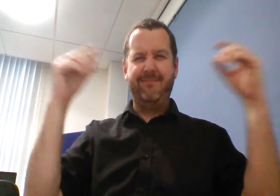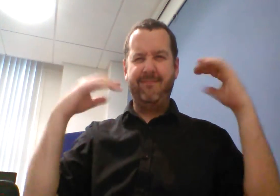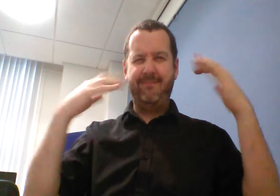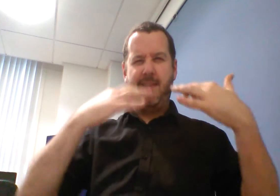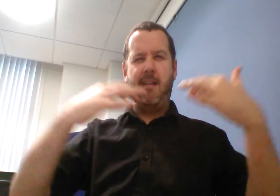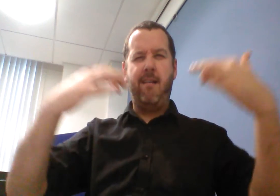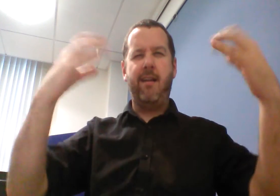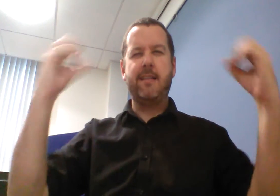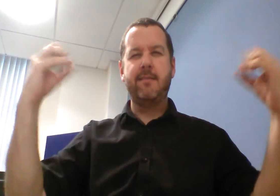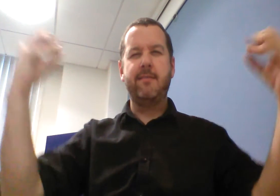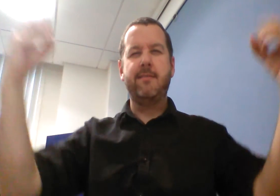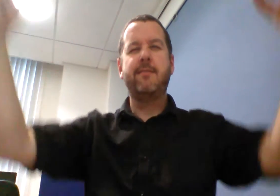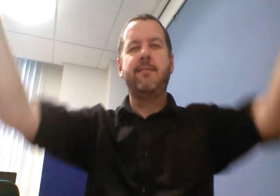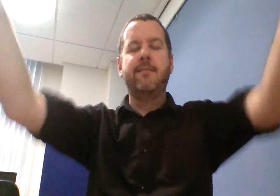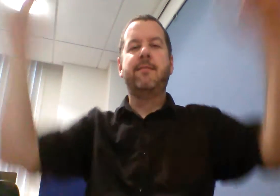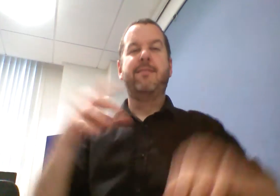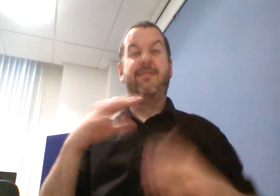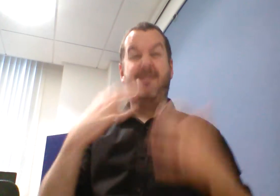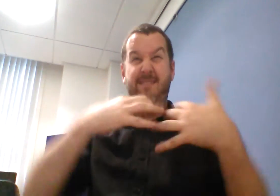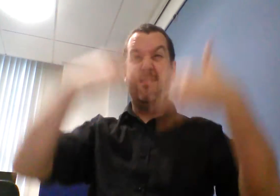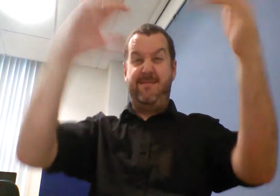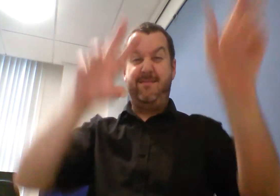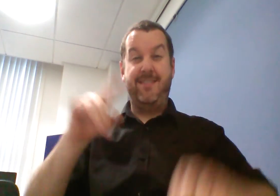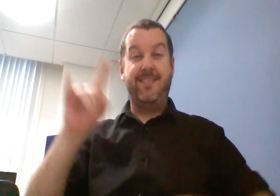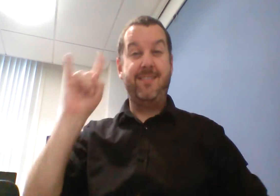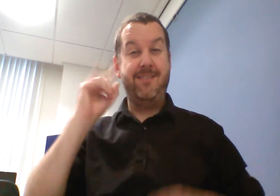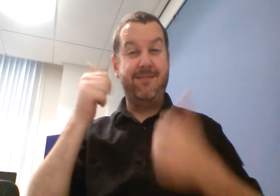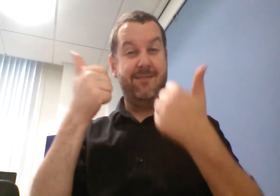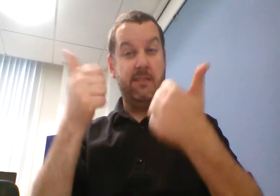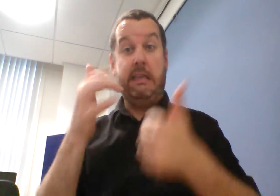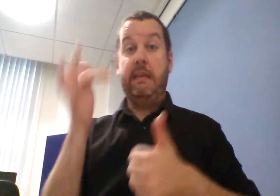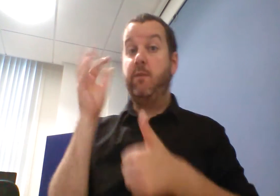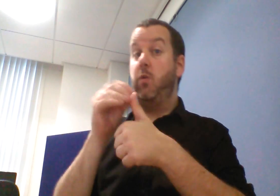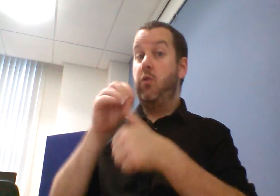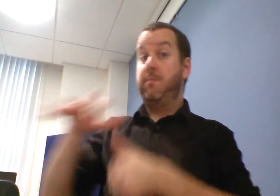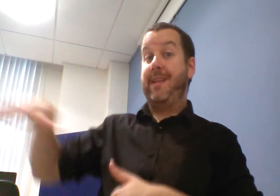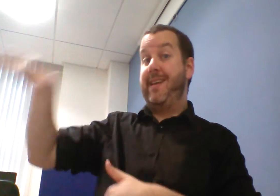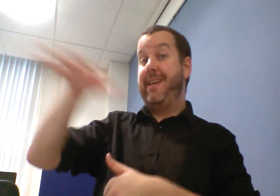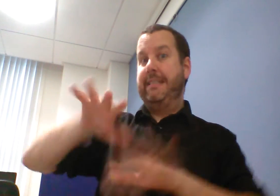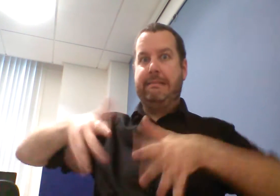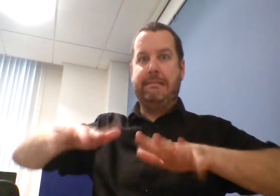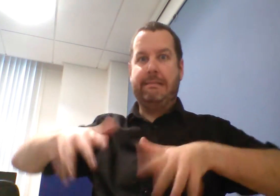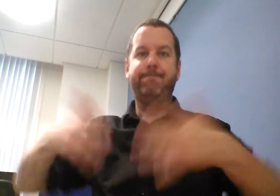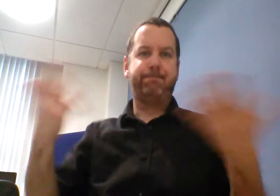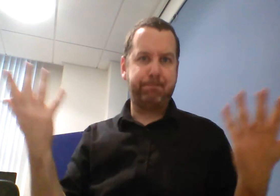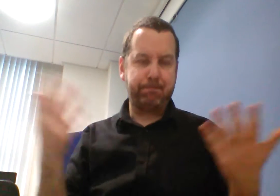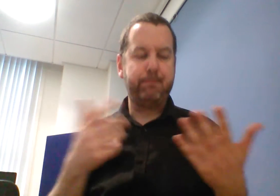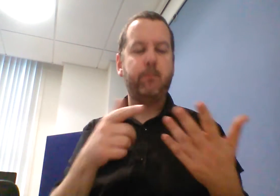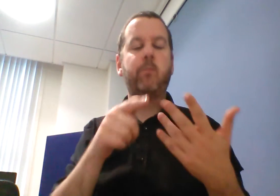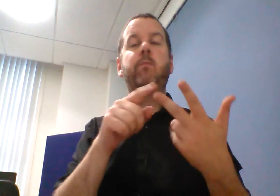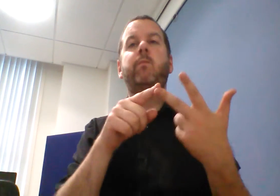and my voice could be heard well by everyone. Had it been somewhere else, I may not have been so lucky.